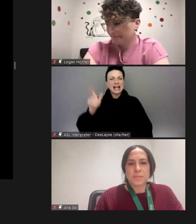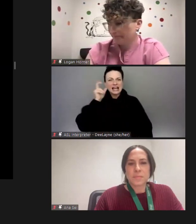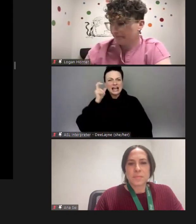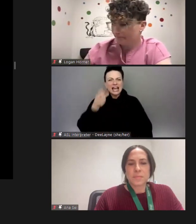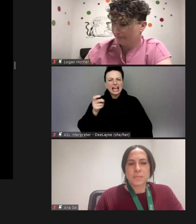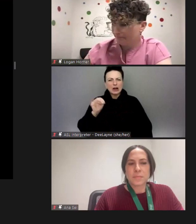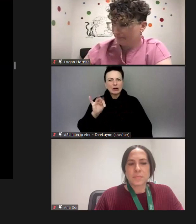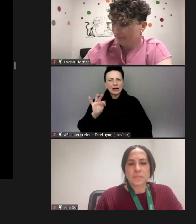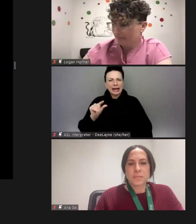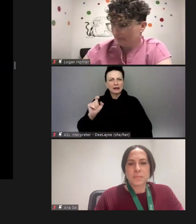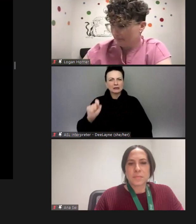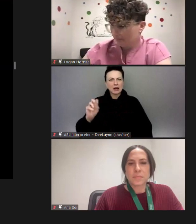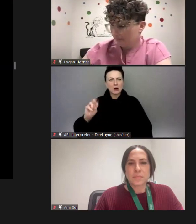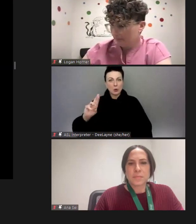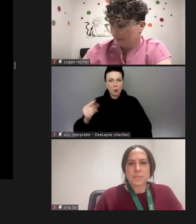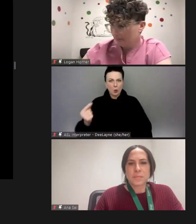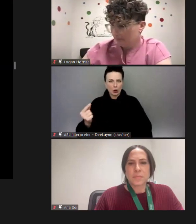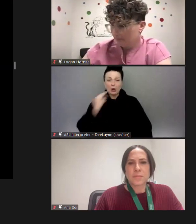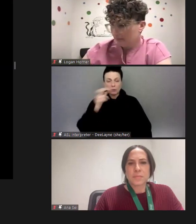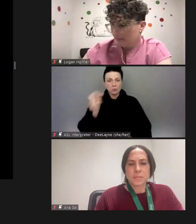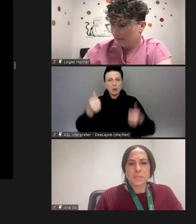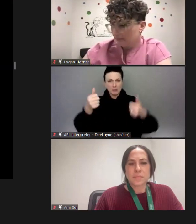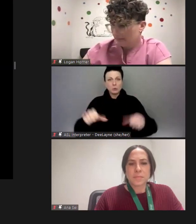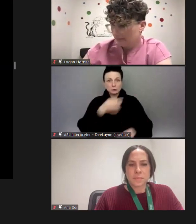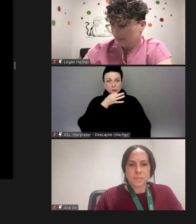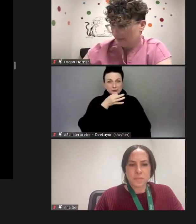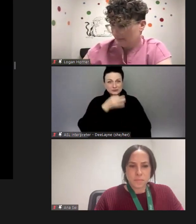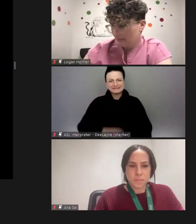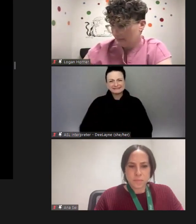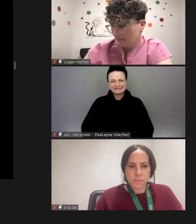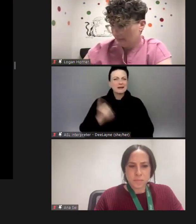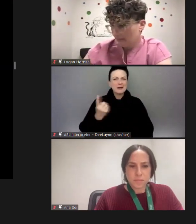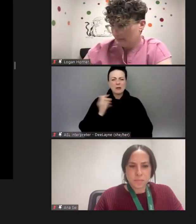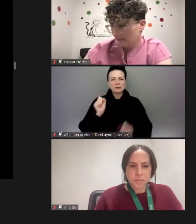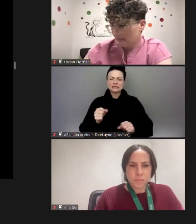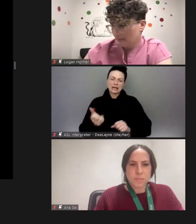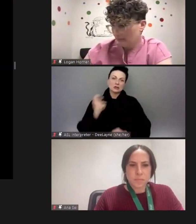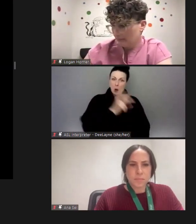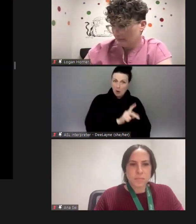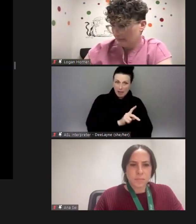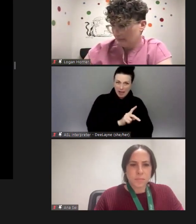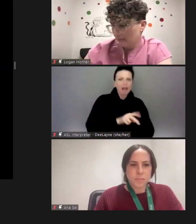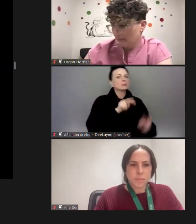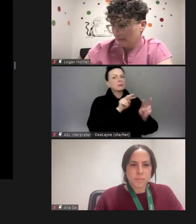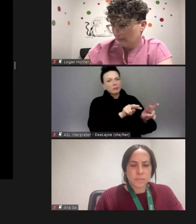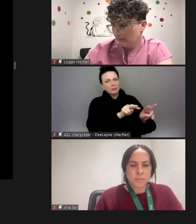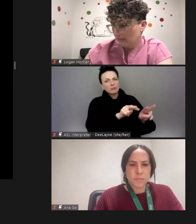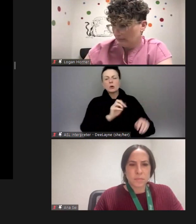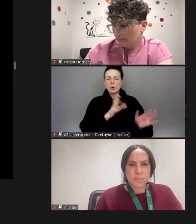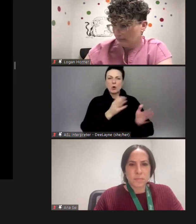next couple of days so remember that you can always go back there and you know if